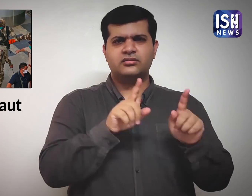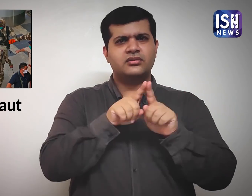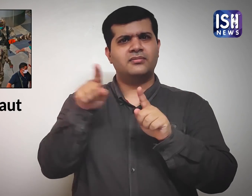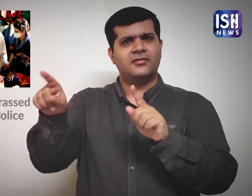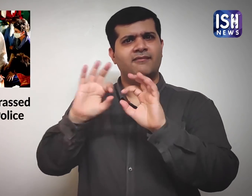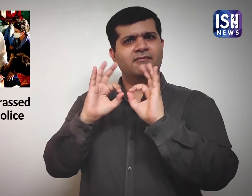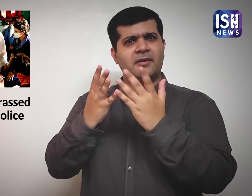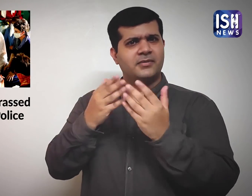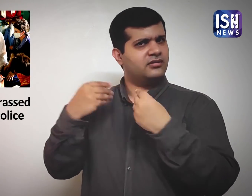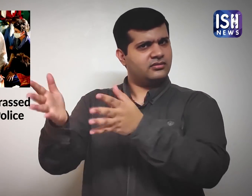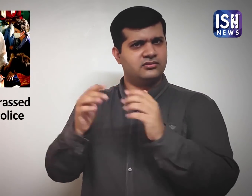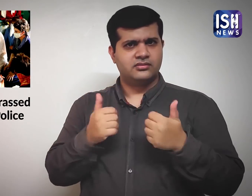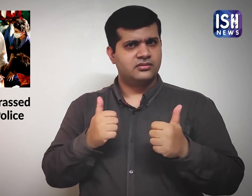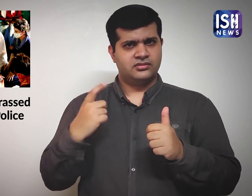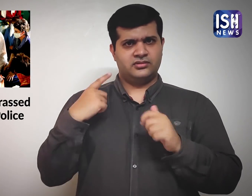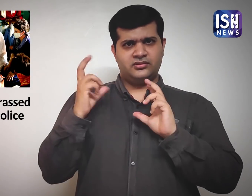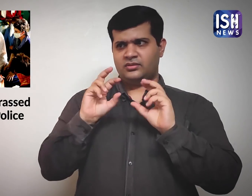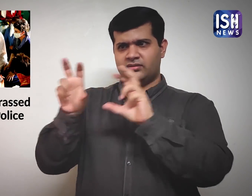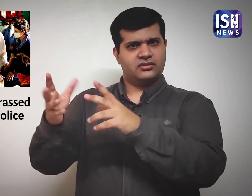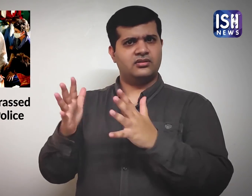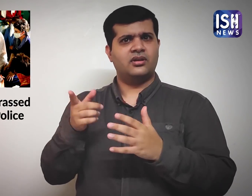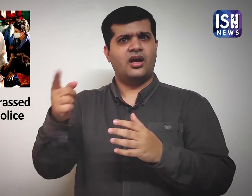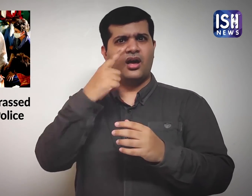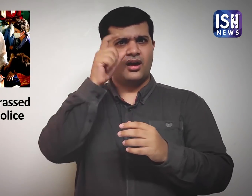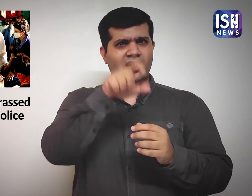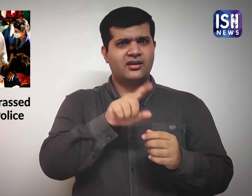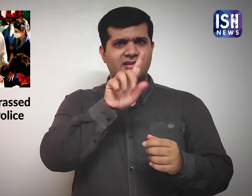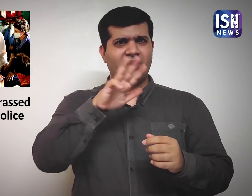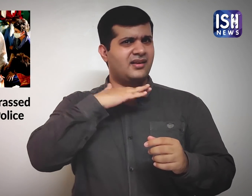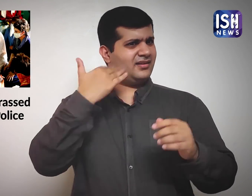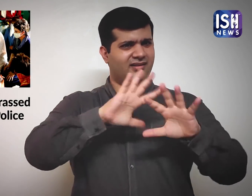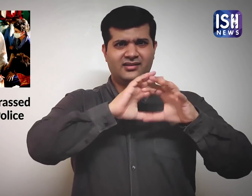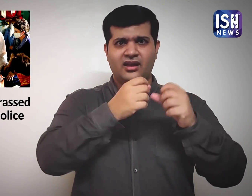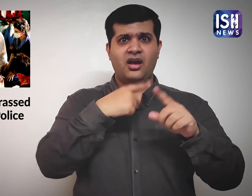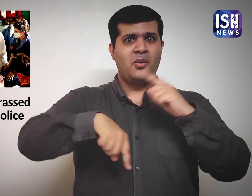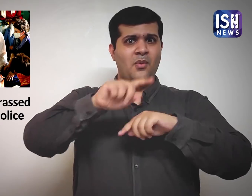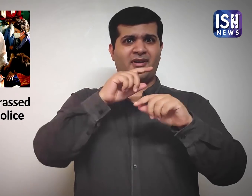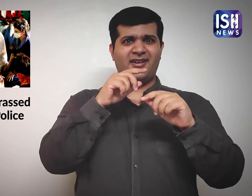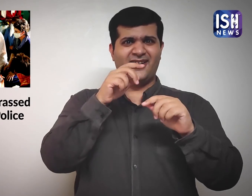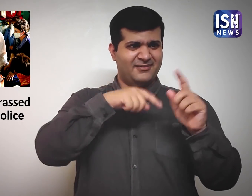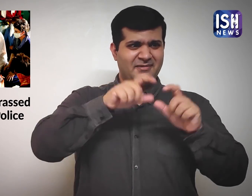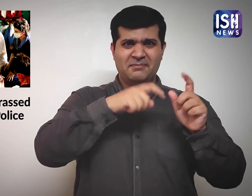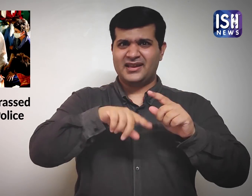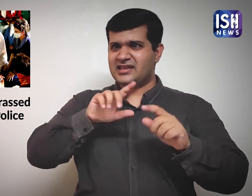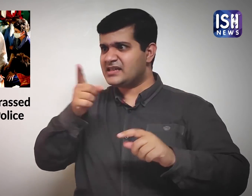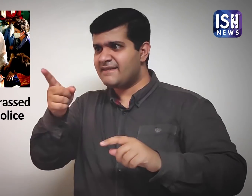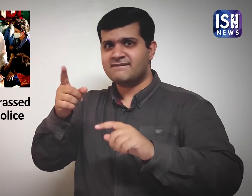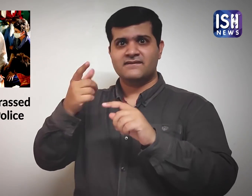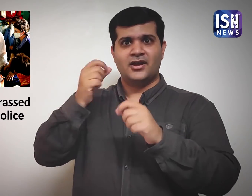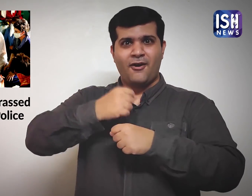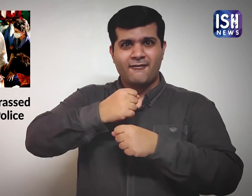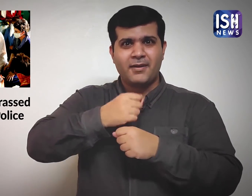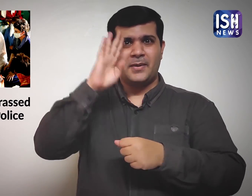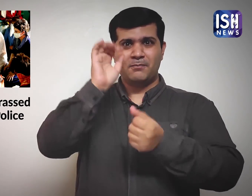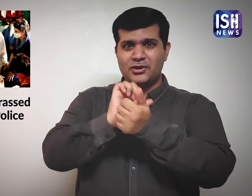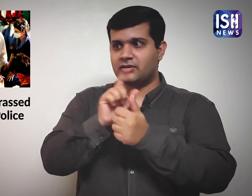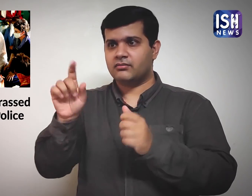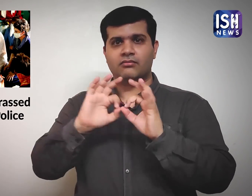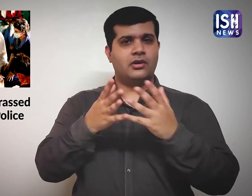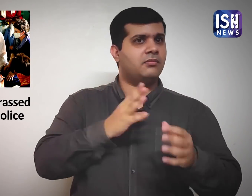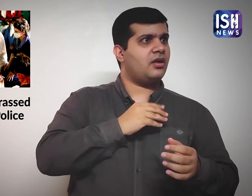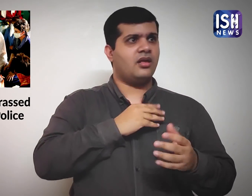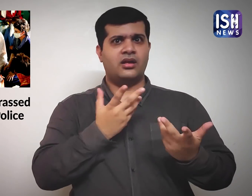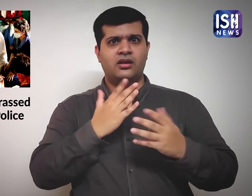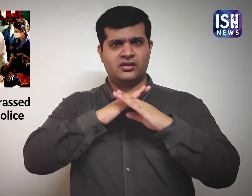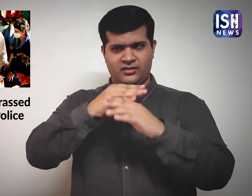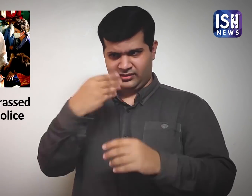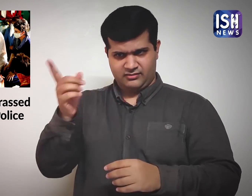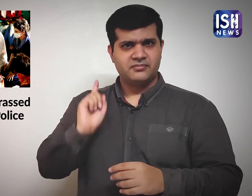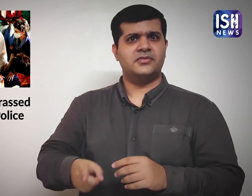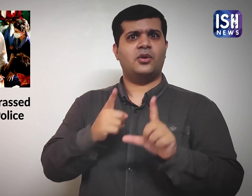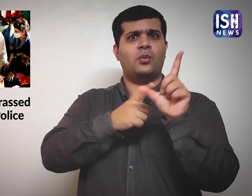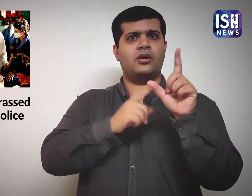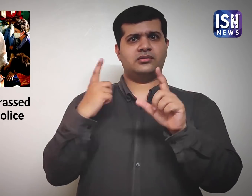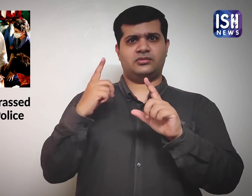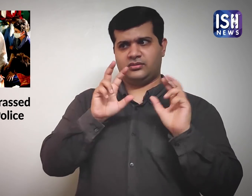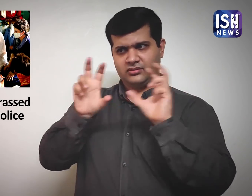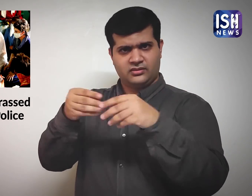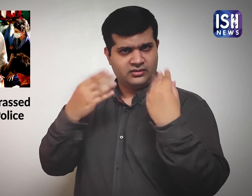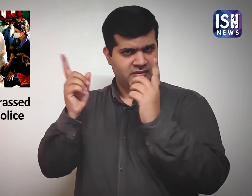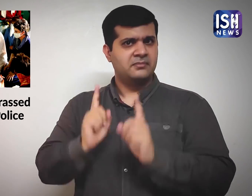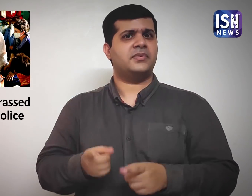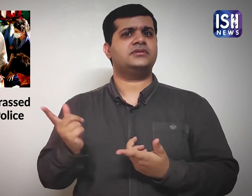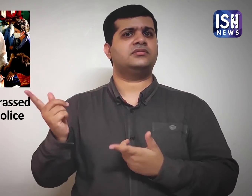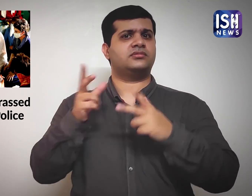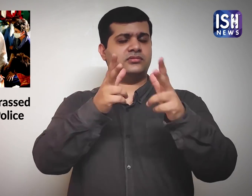then I demand the government to give this family Y-plus security.